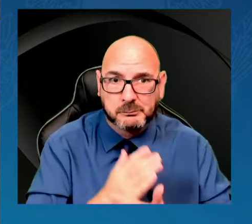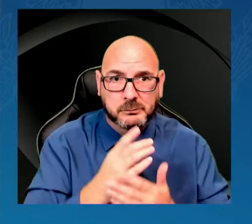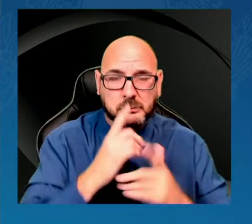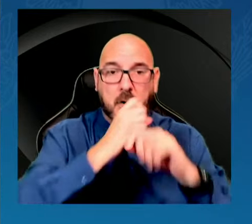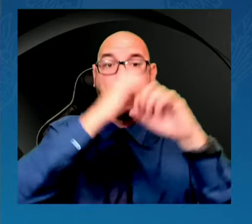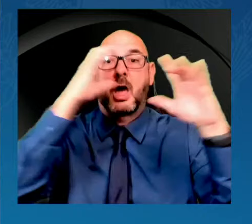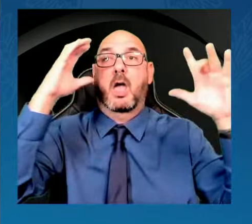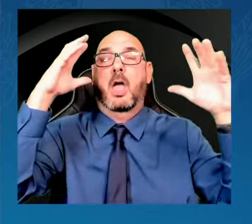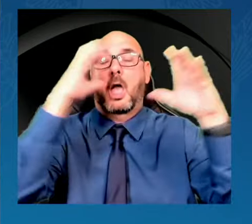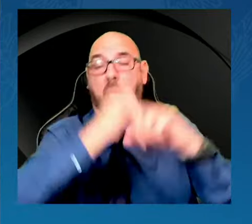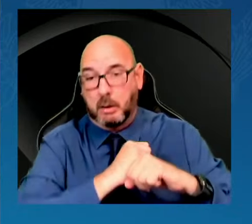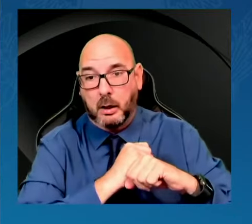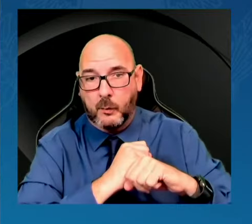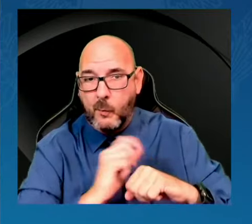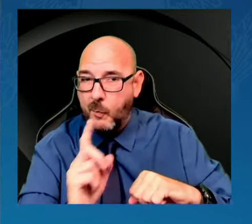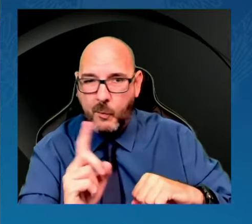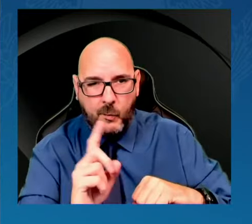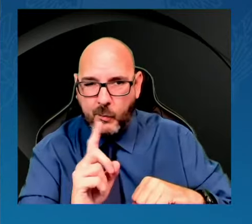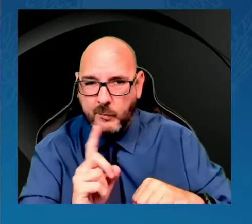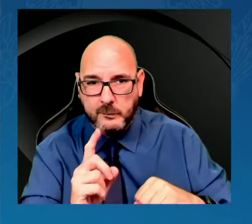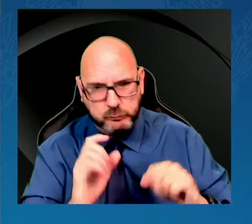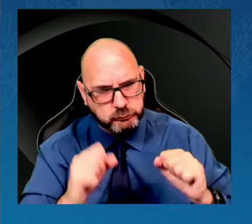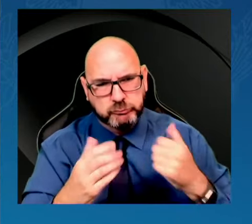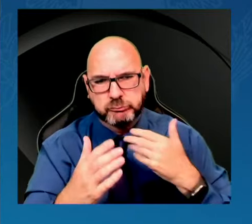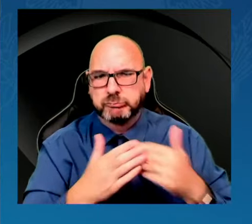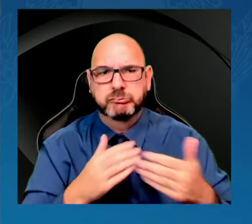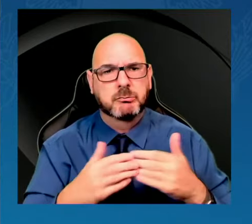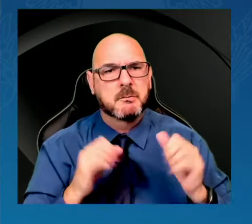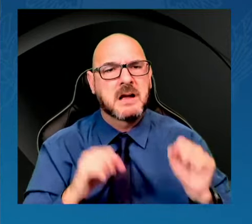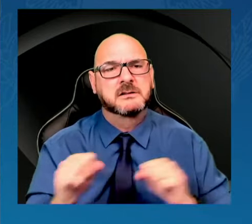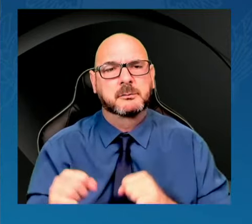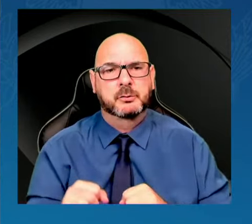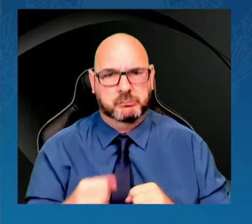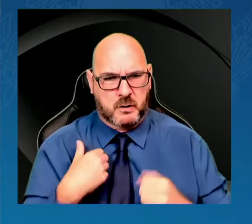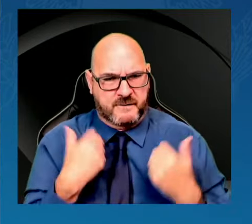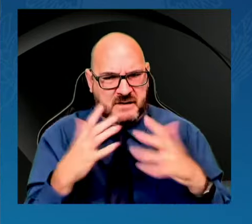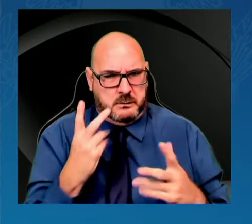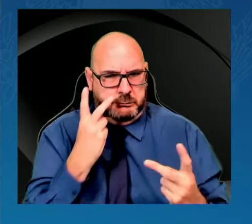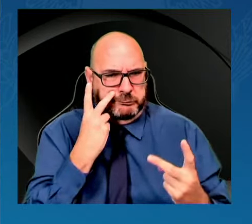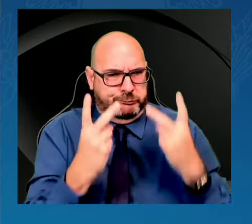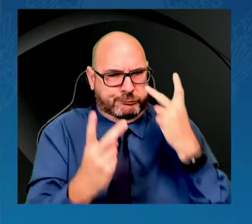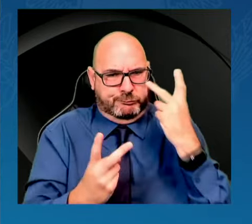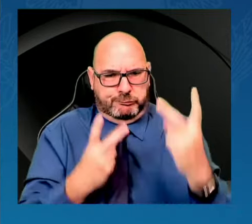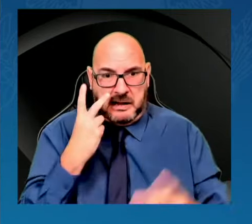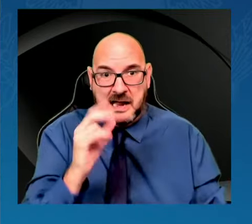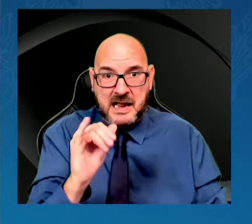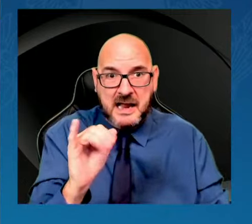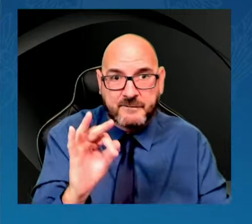Because we have seen that when we believe in something and we know what is right and good,